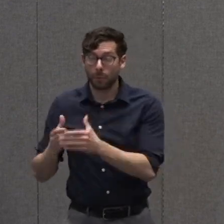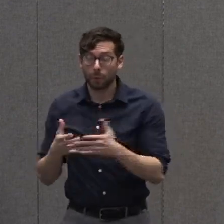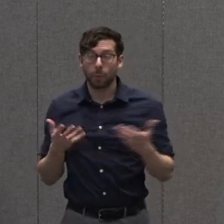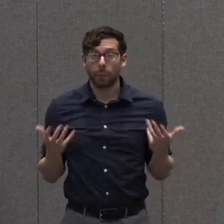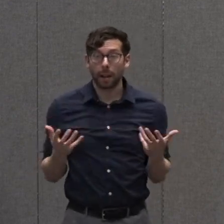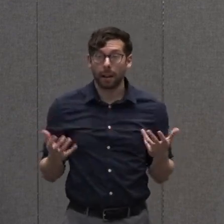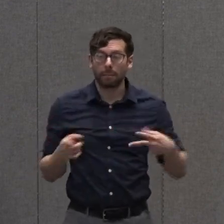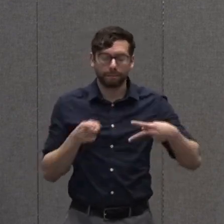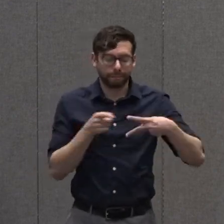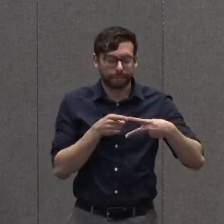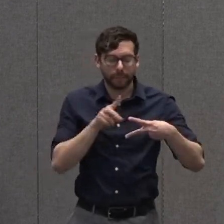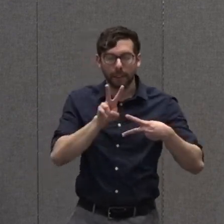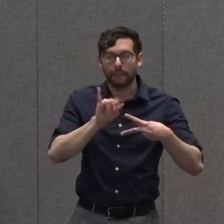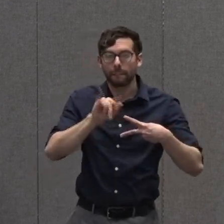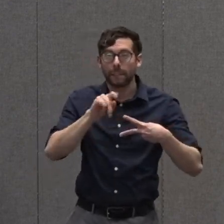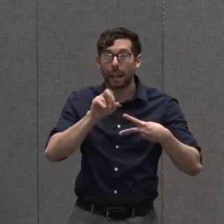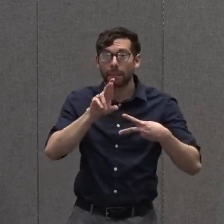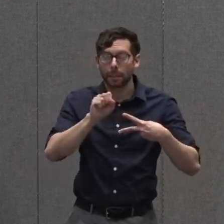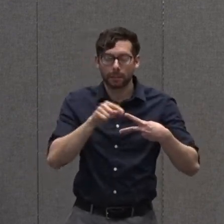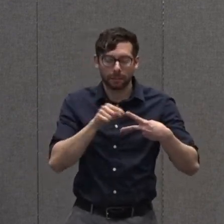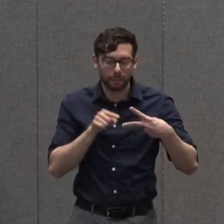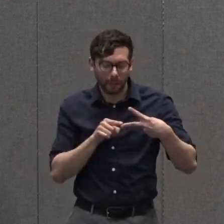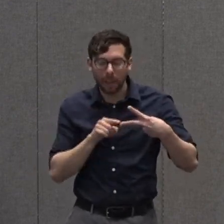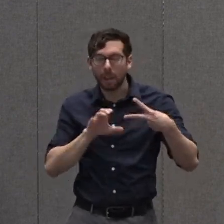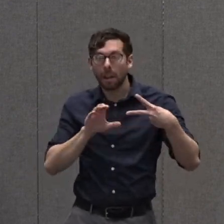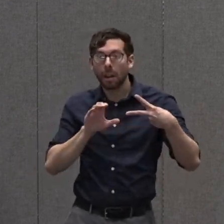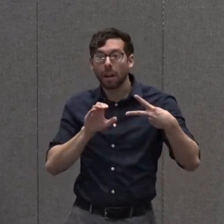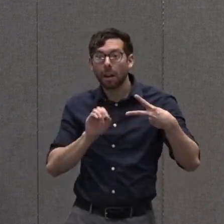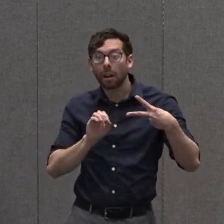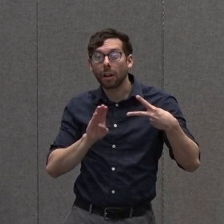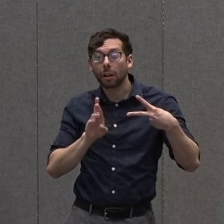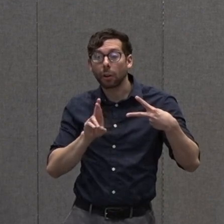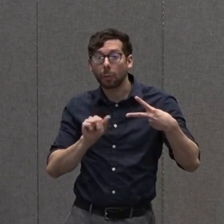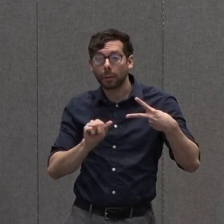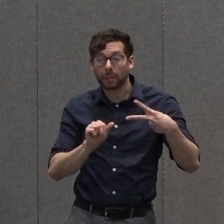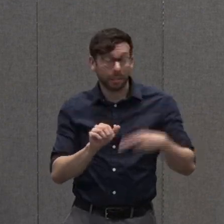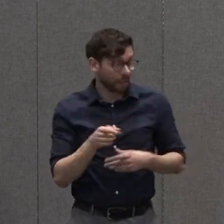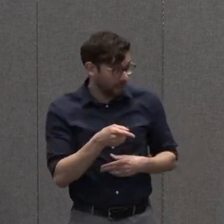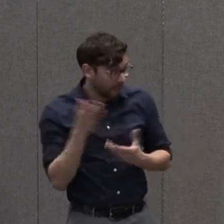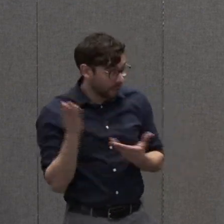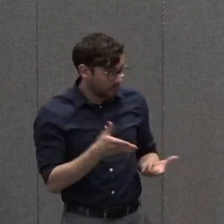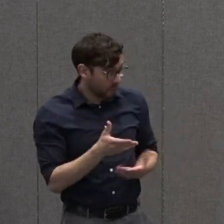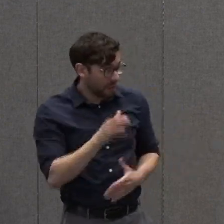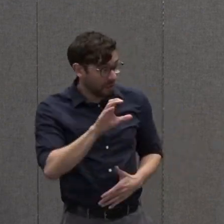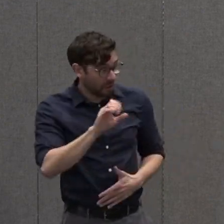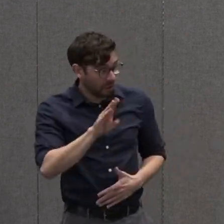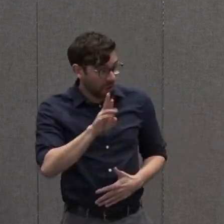We have no cobras here, today. We have no cobras in the United States, except in zoos.